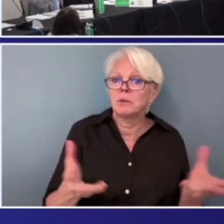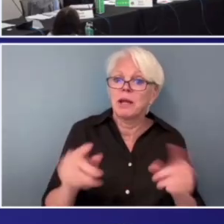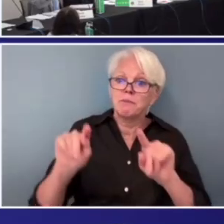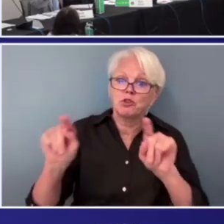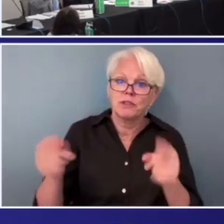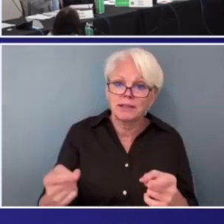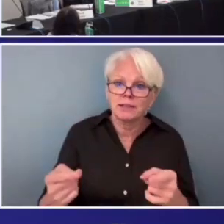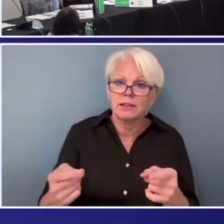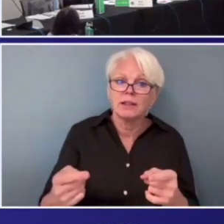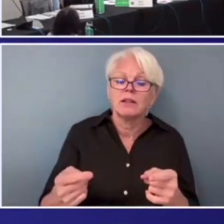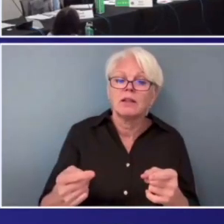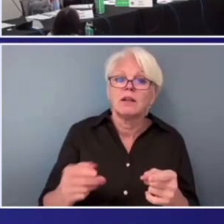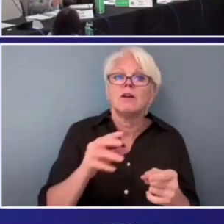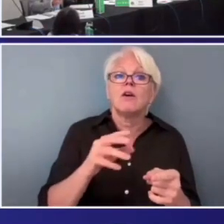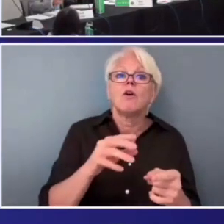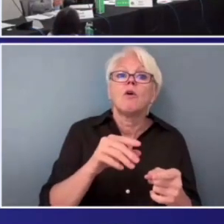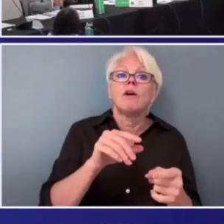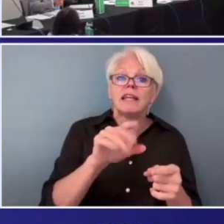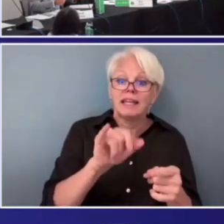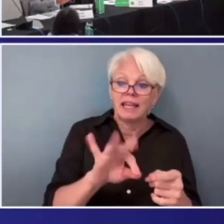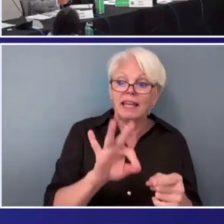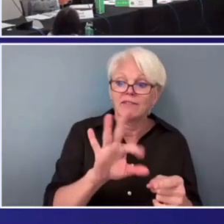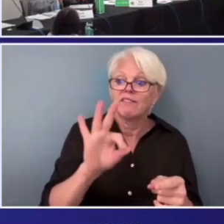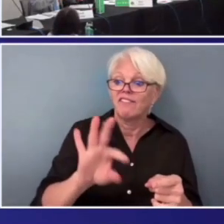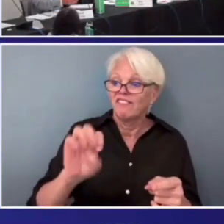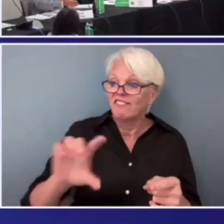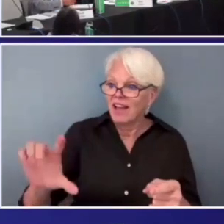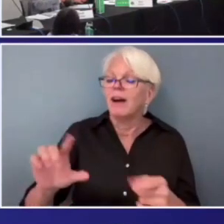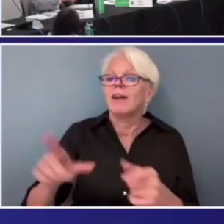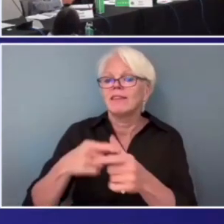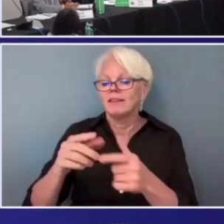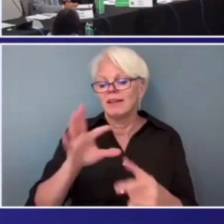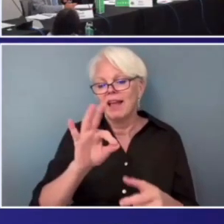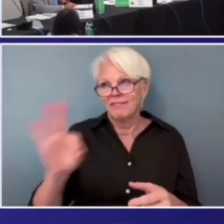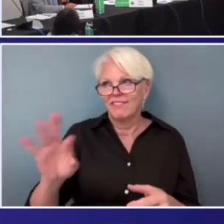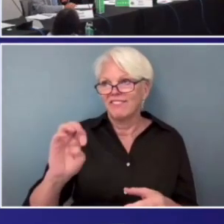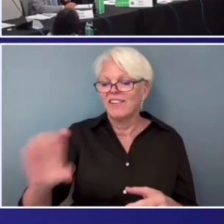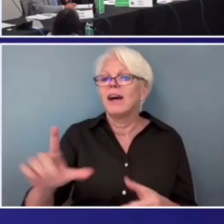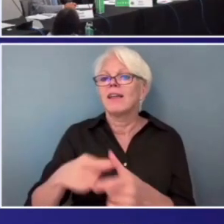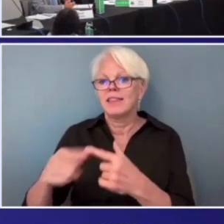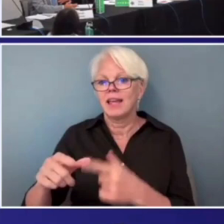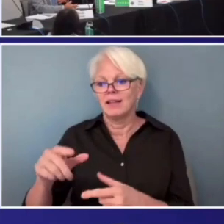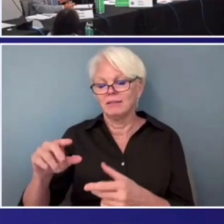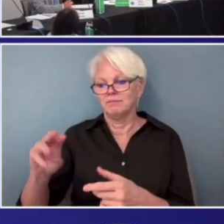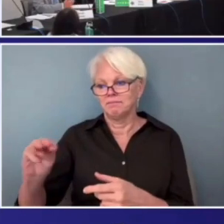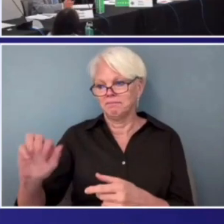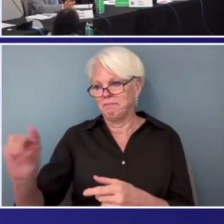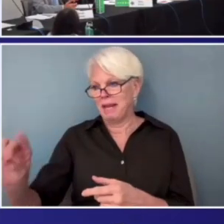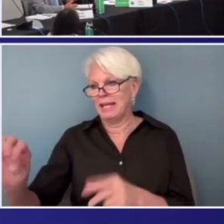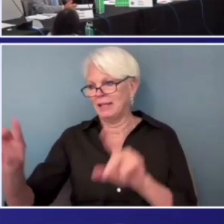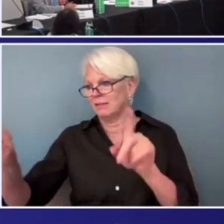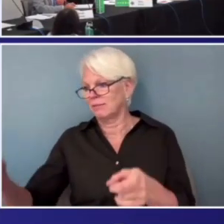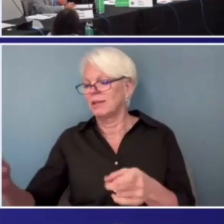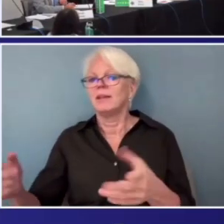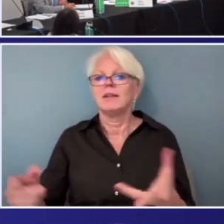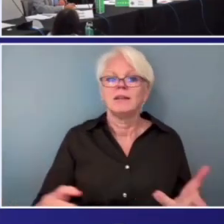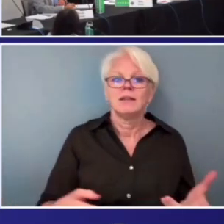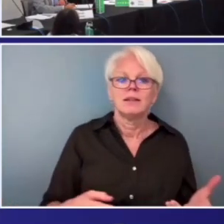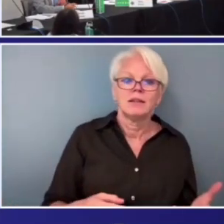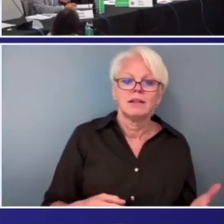in the case of FFEL, made. So let the exception -- rather -- not -- don't let the exception drive the rule. But let --